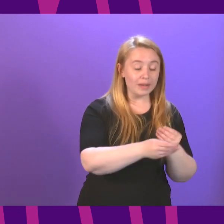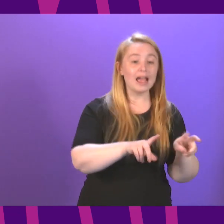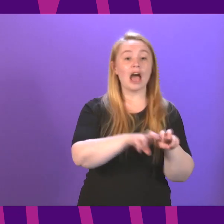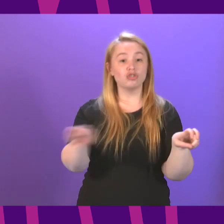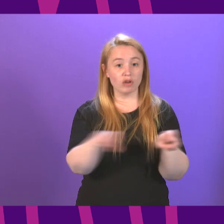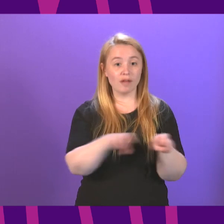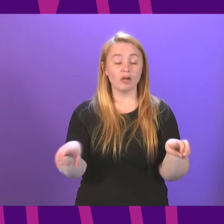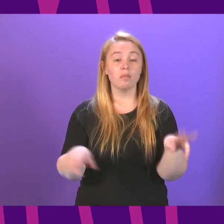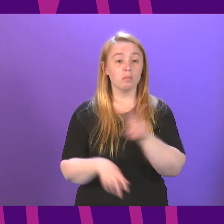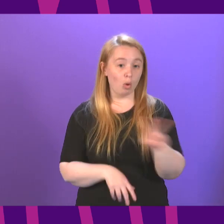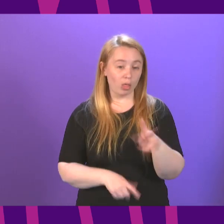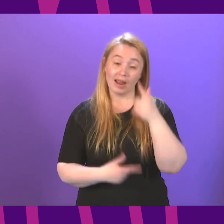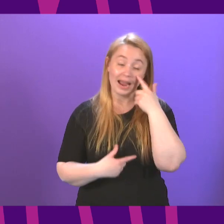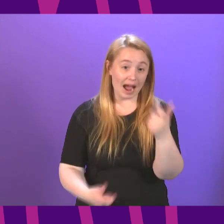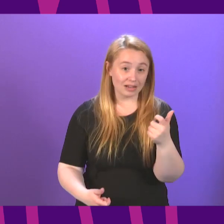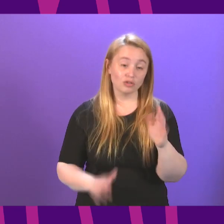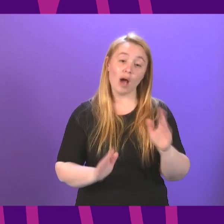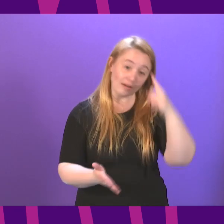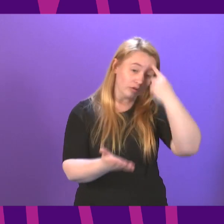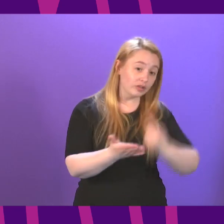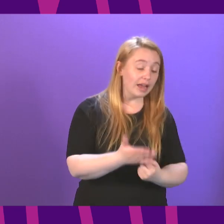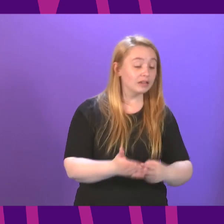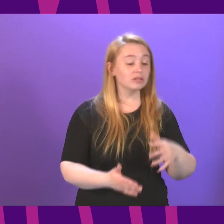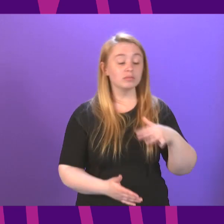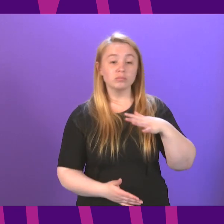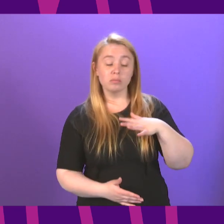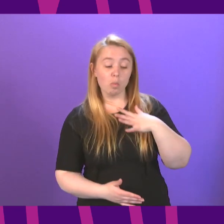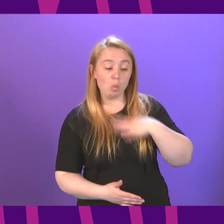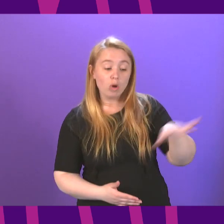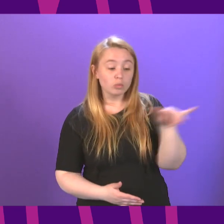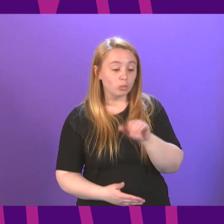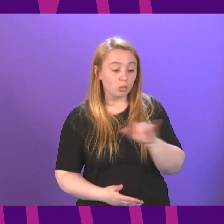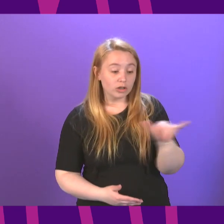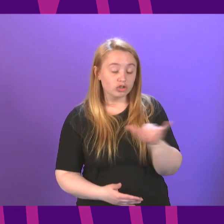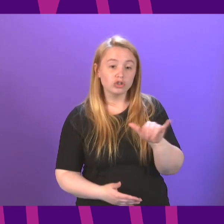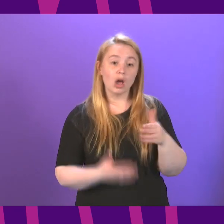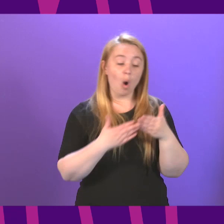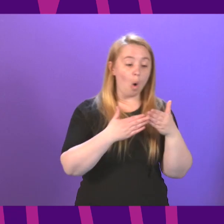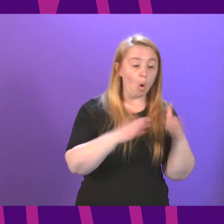islands councils about which option is best for them. That is the right way to proceed, instead